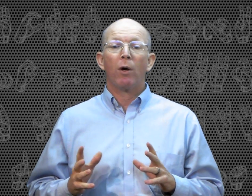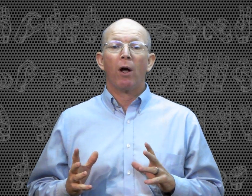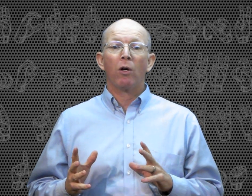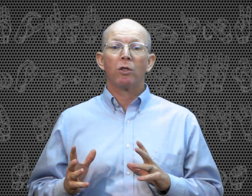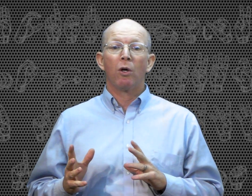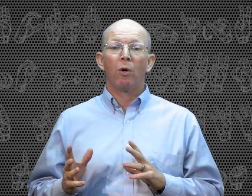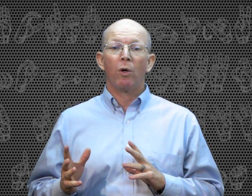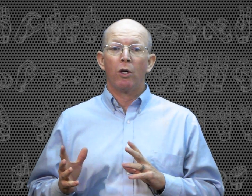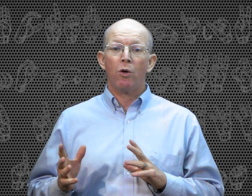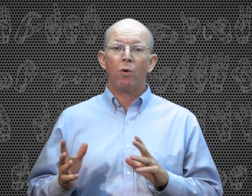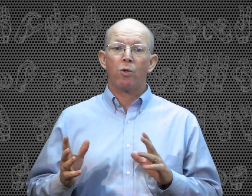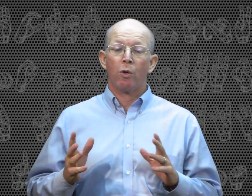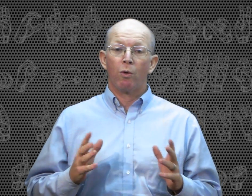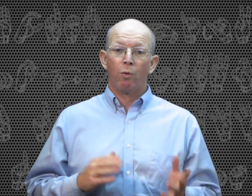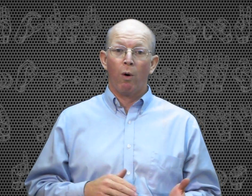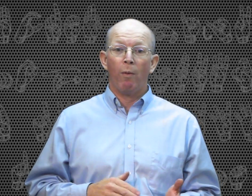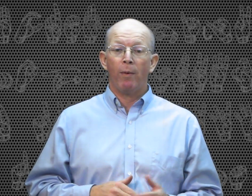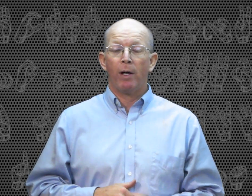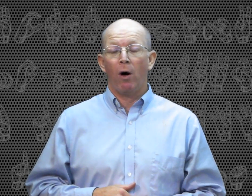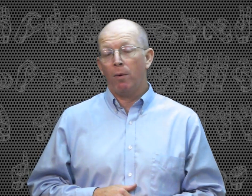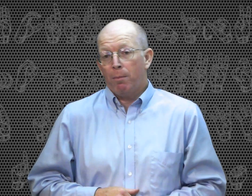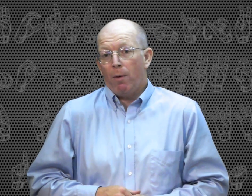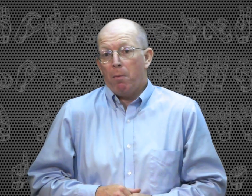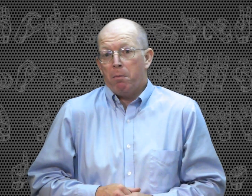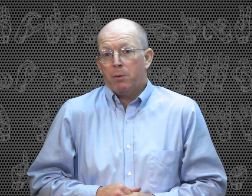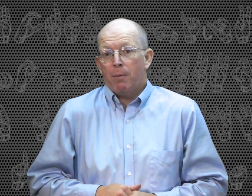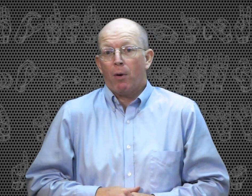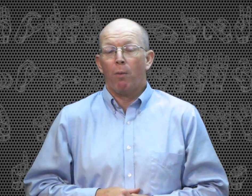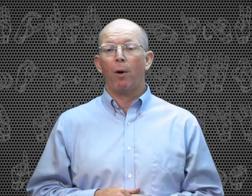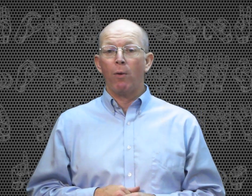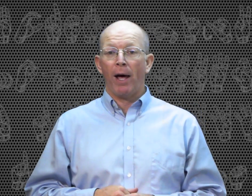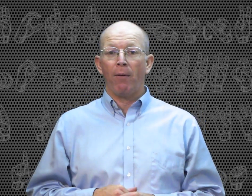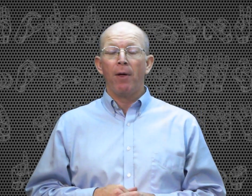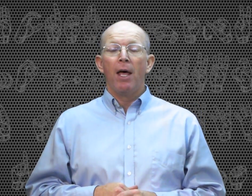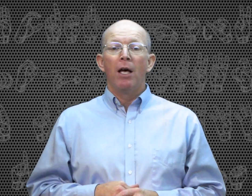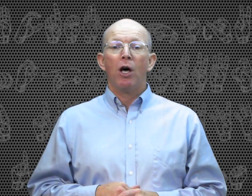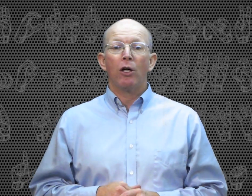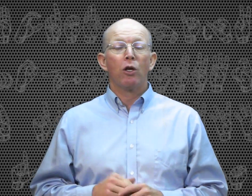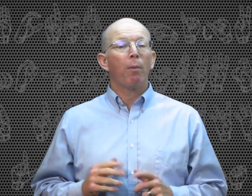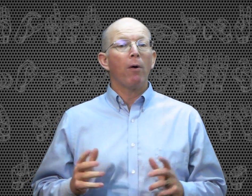But then you can also use what we would call a typical pronoun.